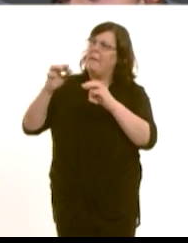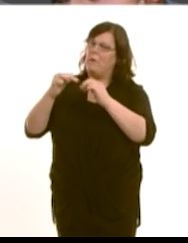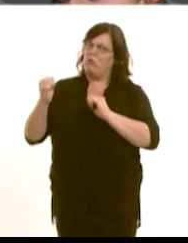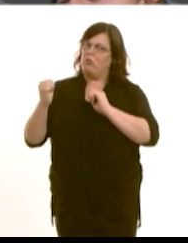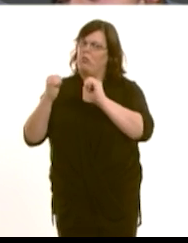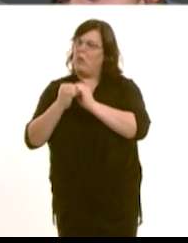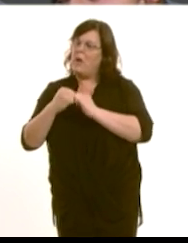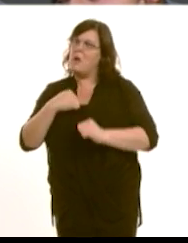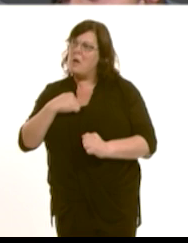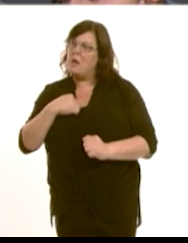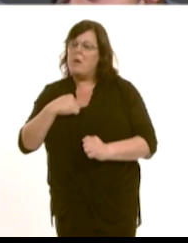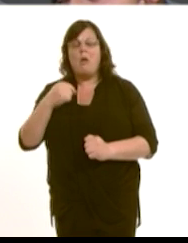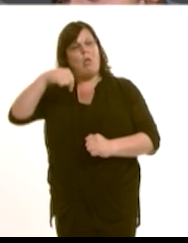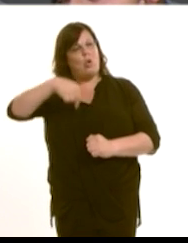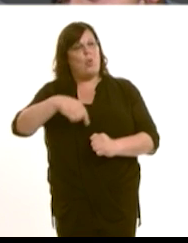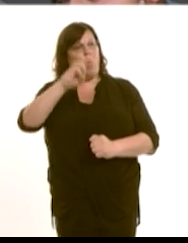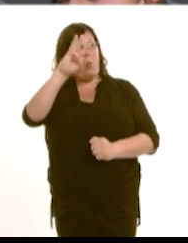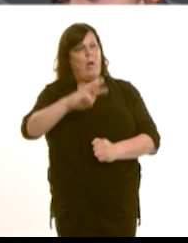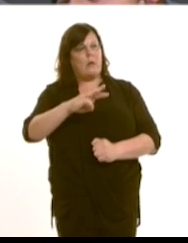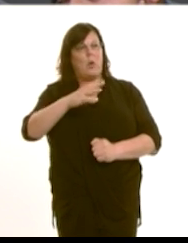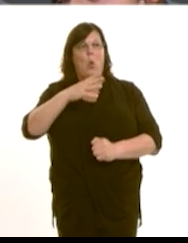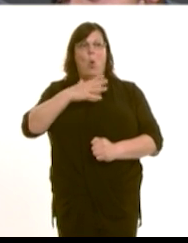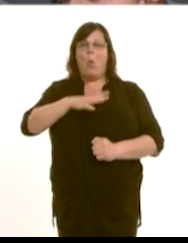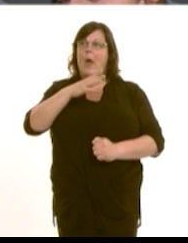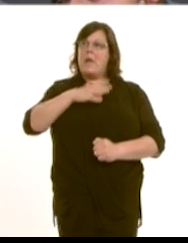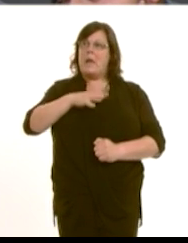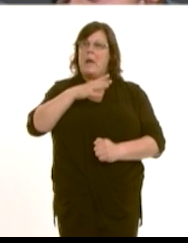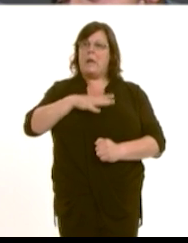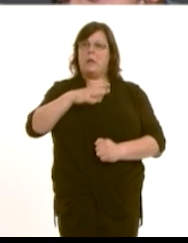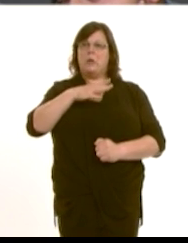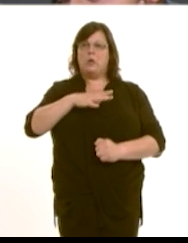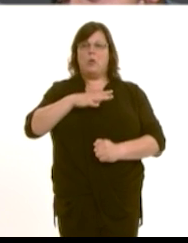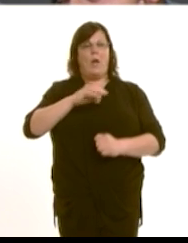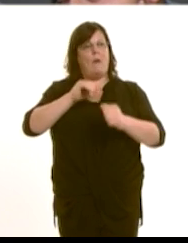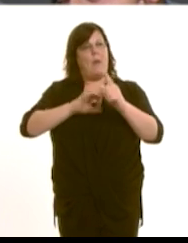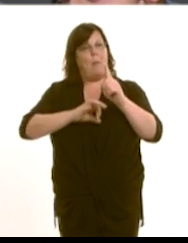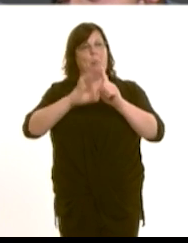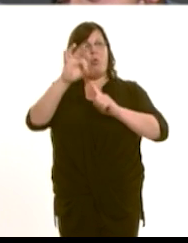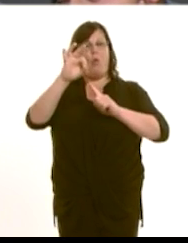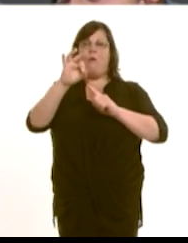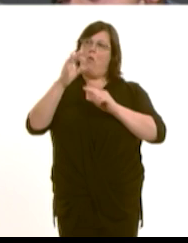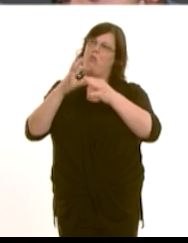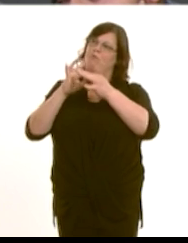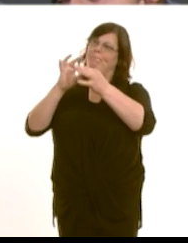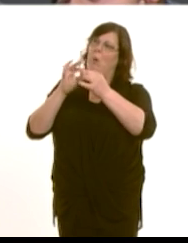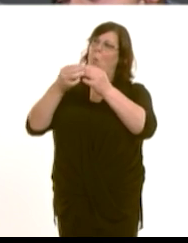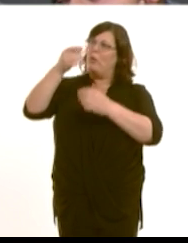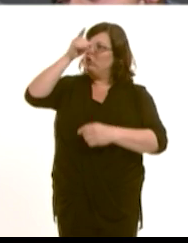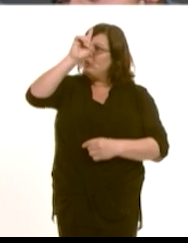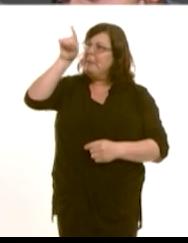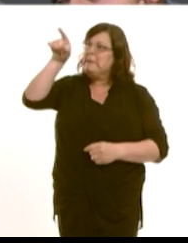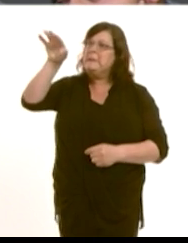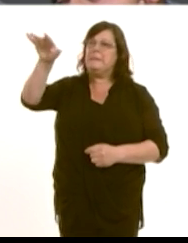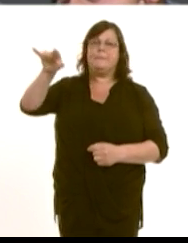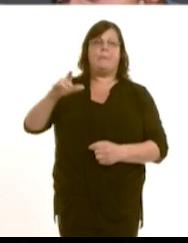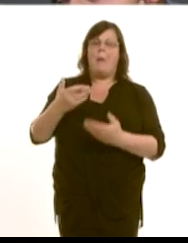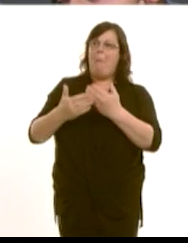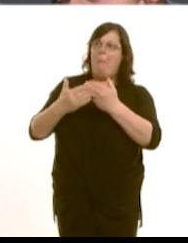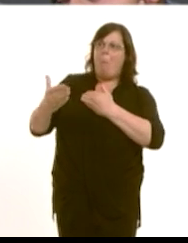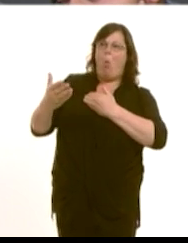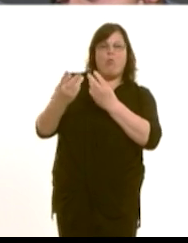we need, in Wales, to beef up our relationship with Germany and to put more resource into